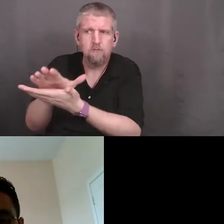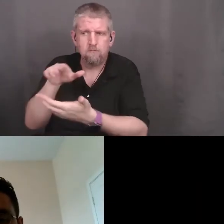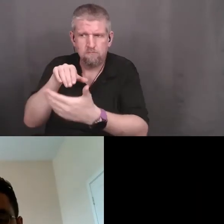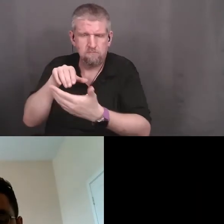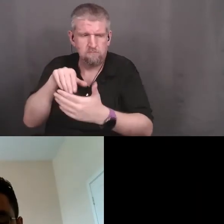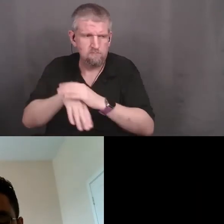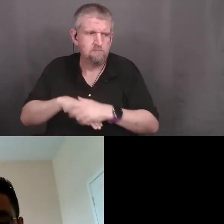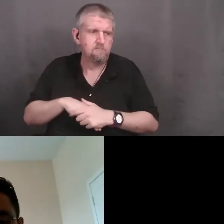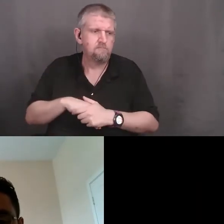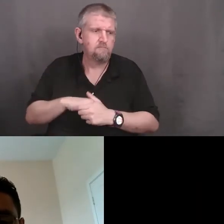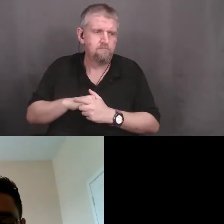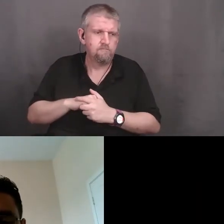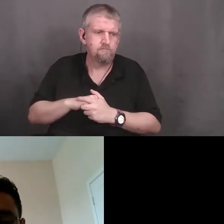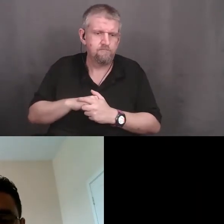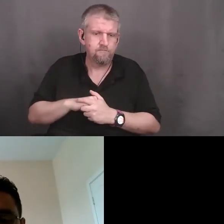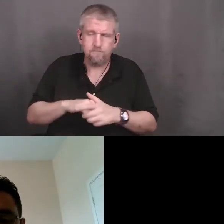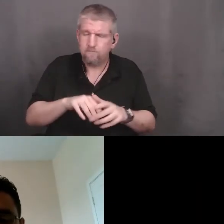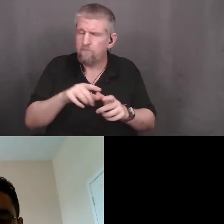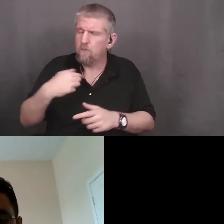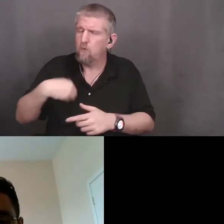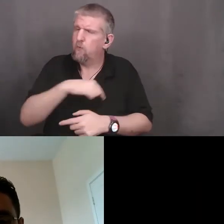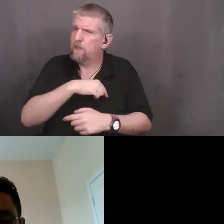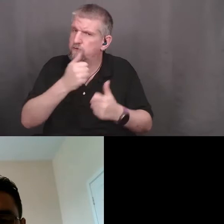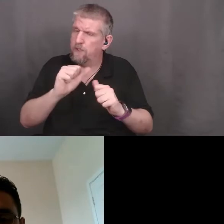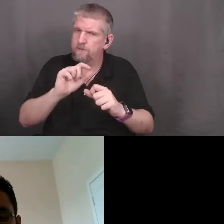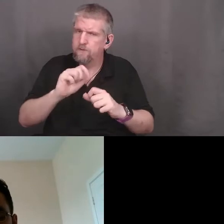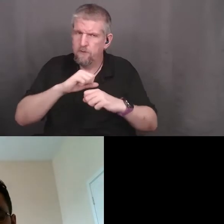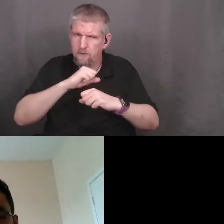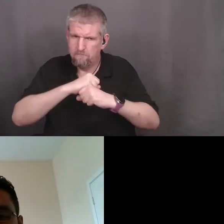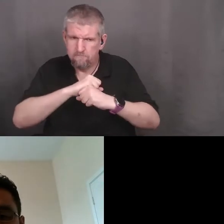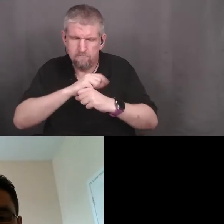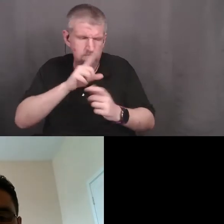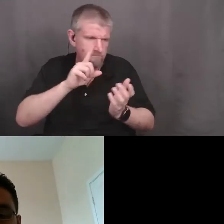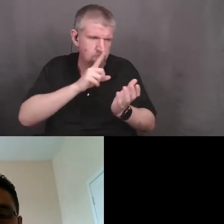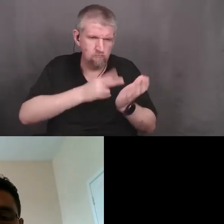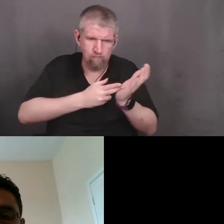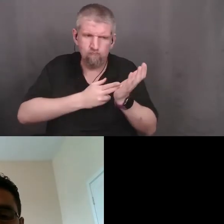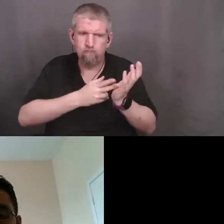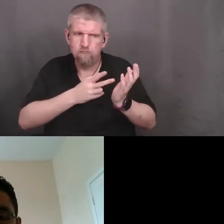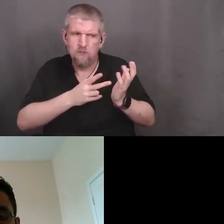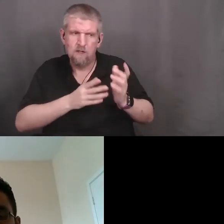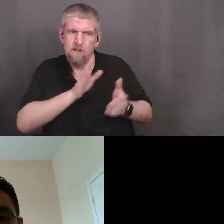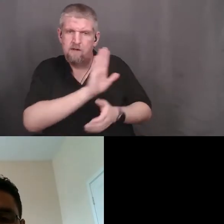Also, we make sure or we try to ensure that the rights of people with disabilities